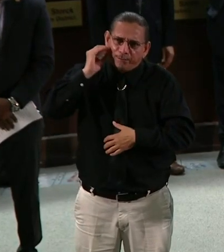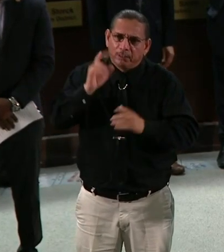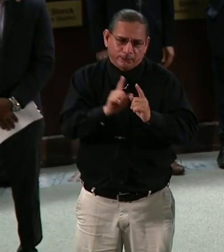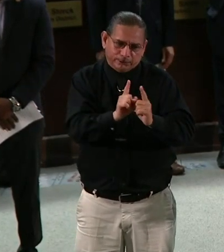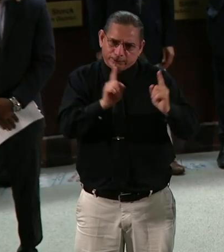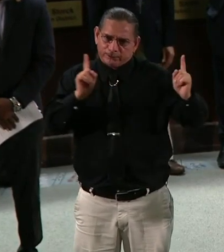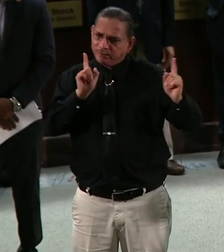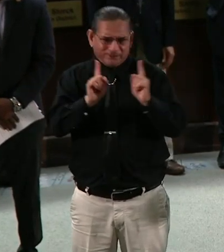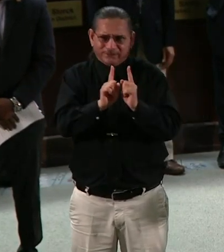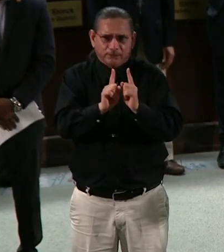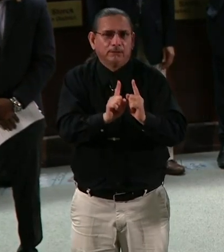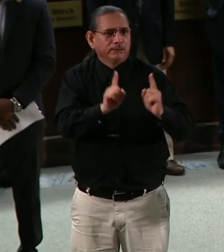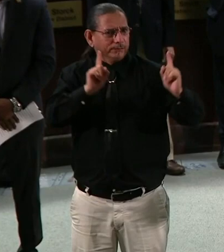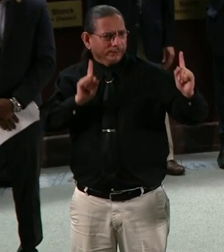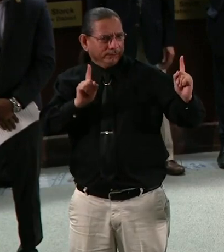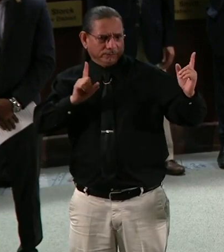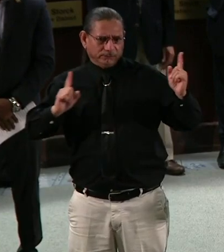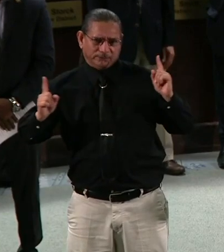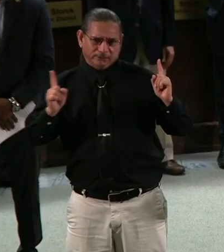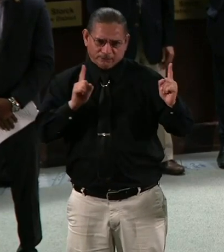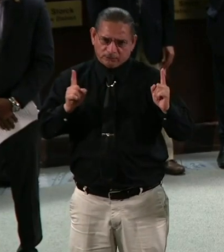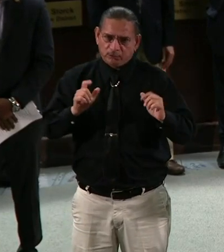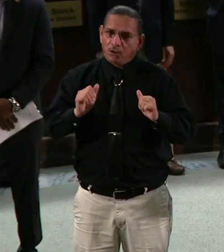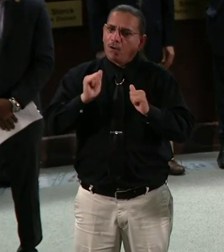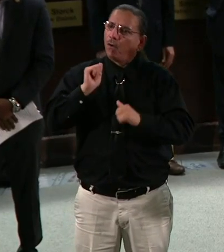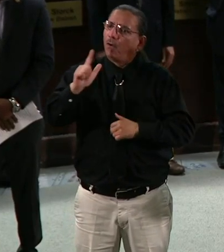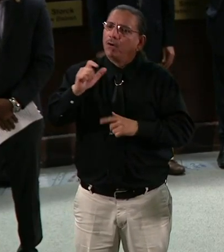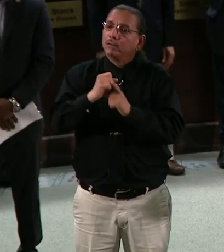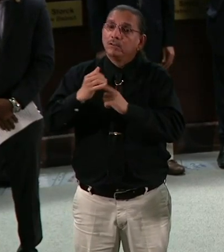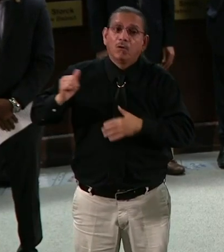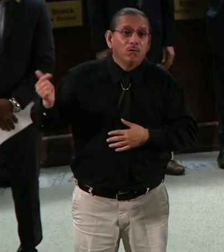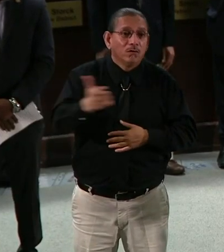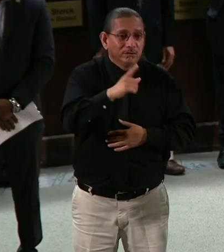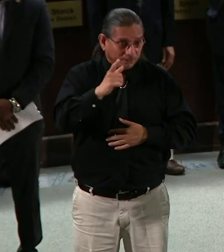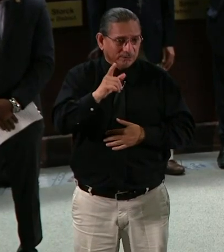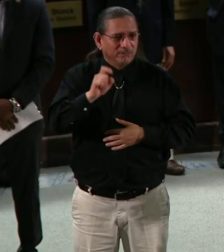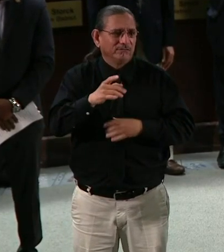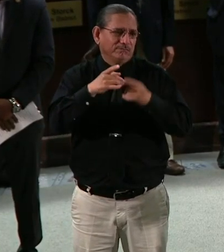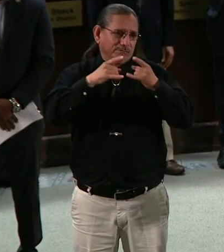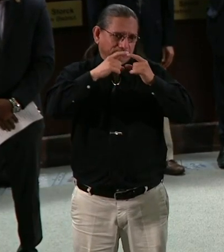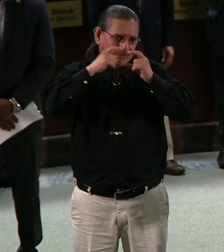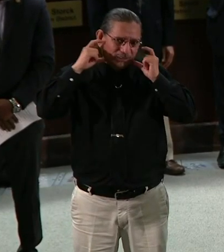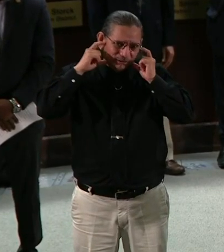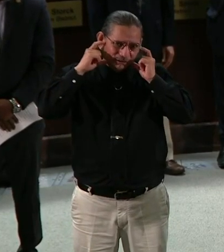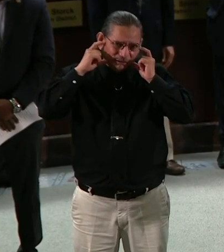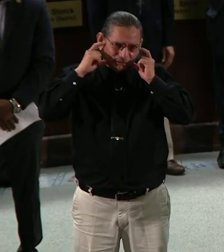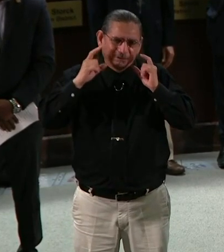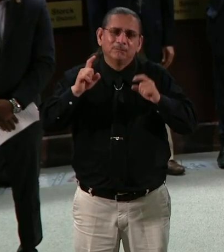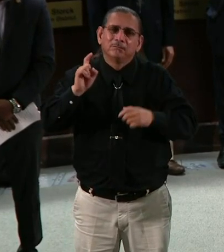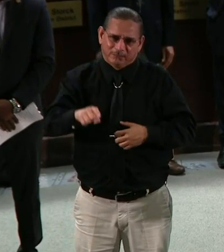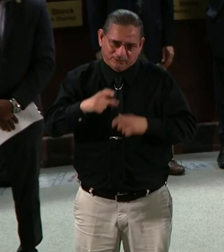PHYSICAL DISTANCING IN ALL SITUATIONS OUTSIDE OF THEIR